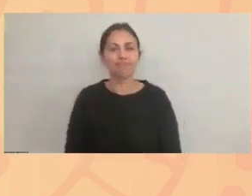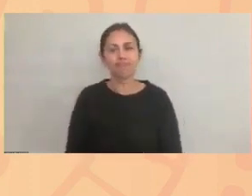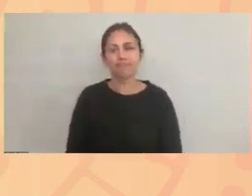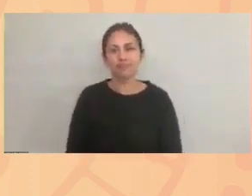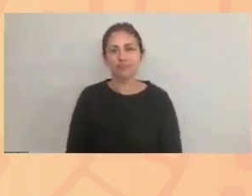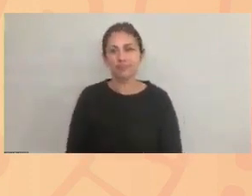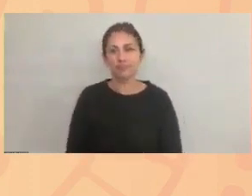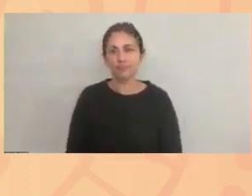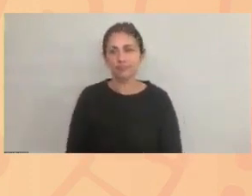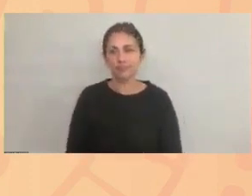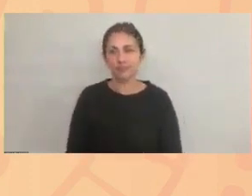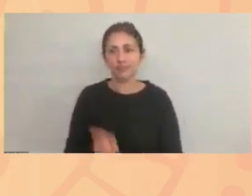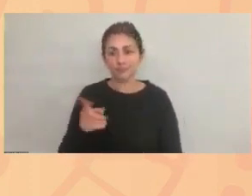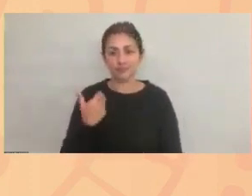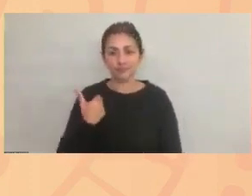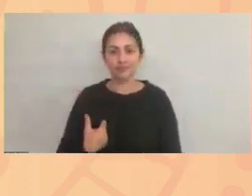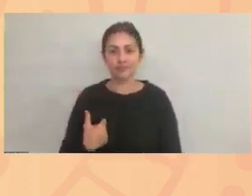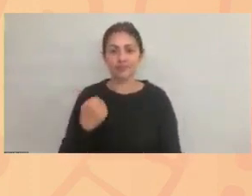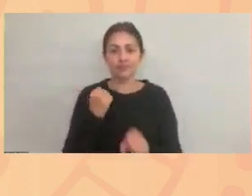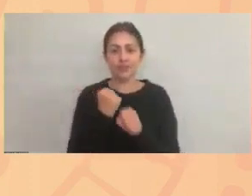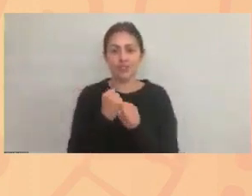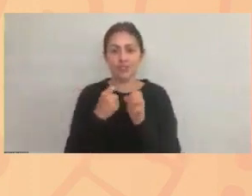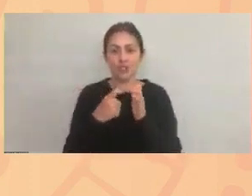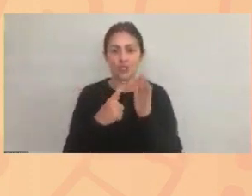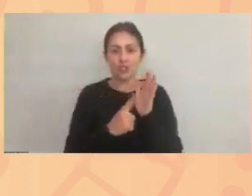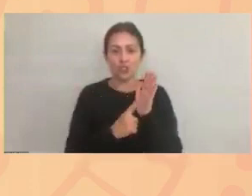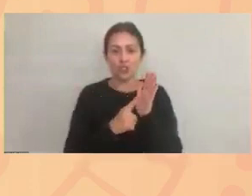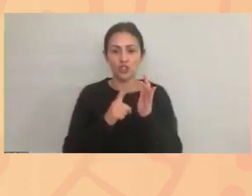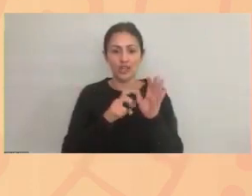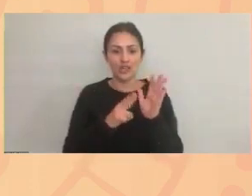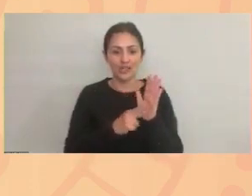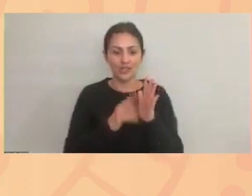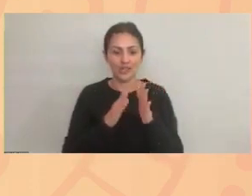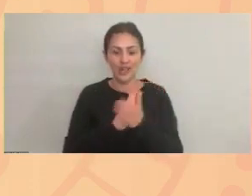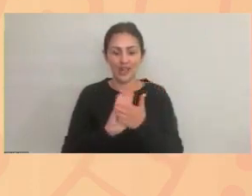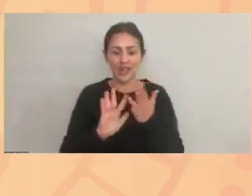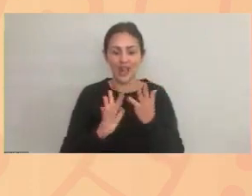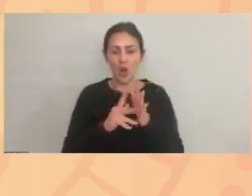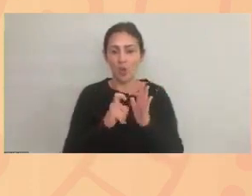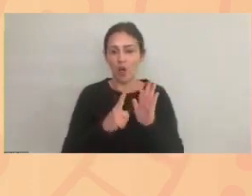My name is Gillian Howell and I am actually not a local to Fitzroy Crossing. I'm from Wurundjeri Country.